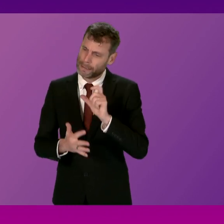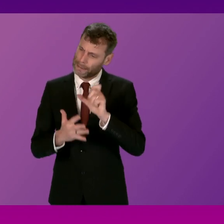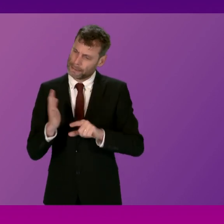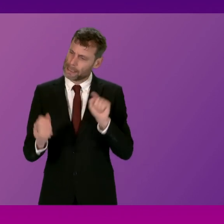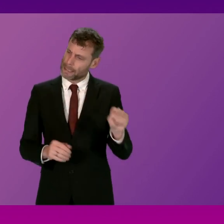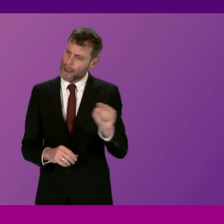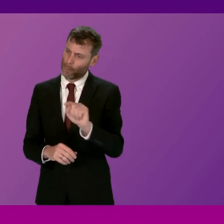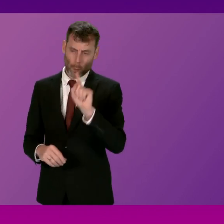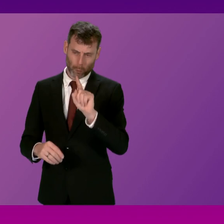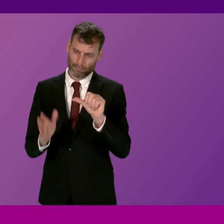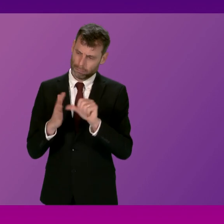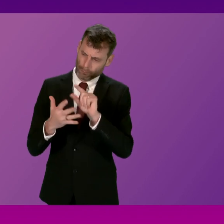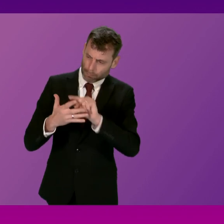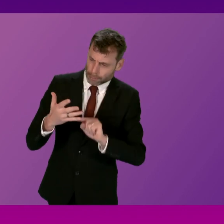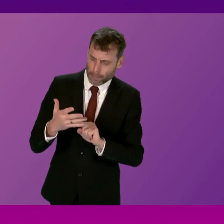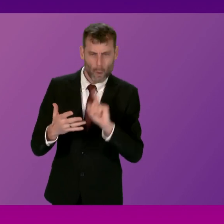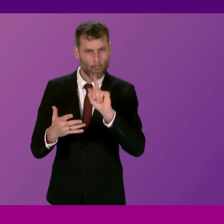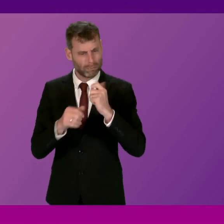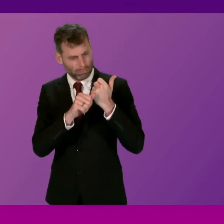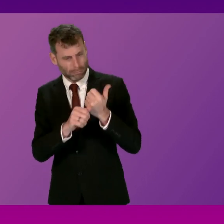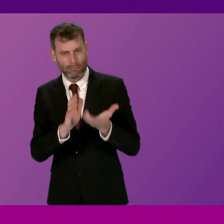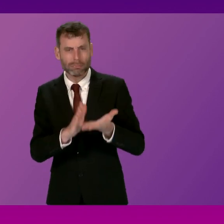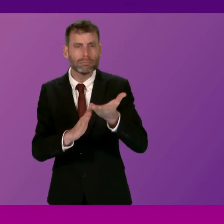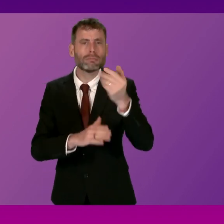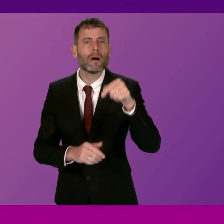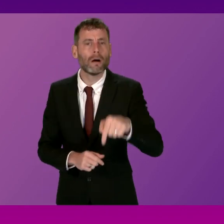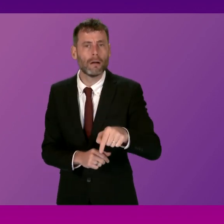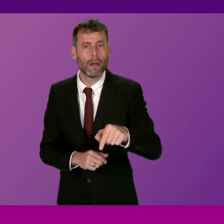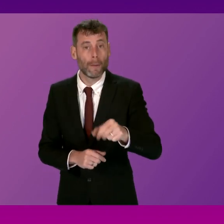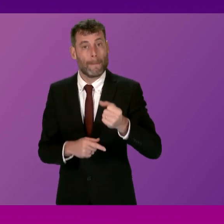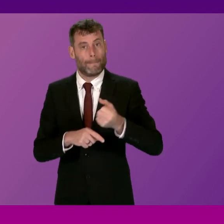support everyone who has a disability in Scotland and to ensure that we continue to move towards